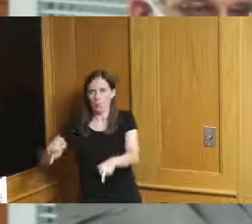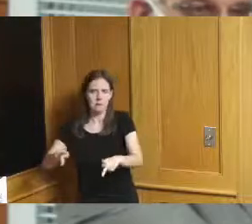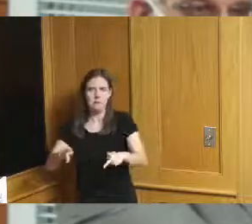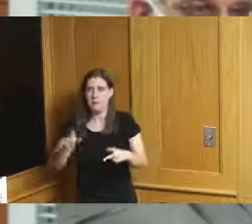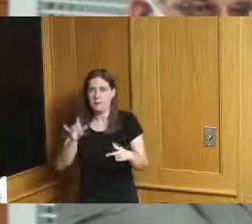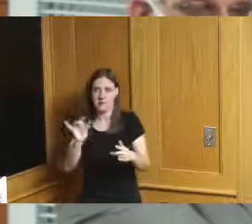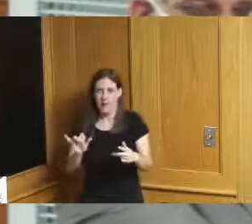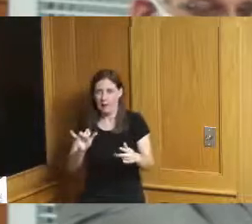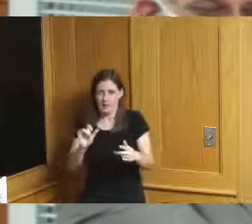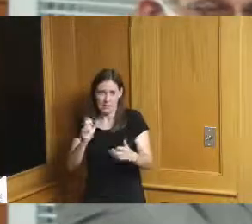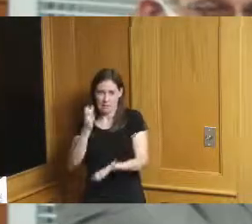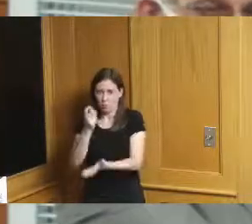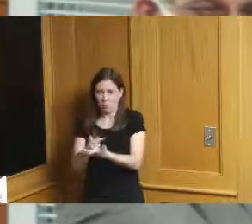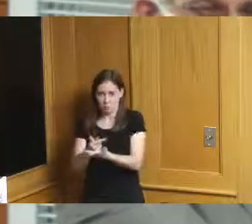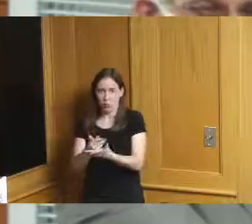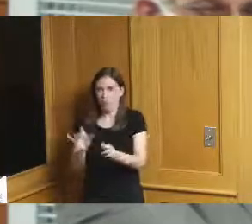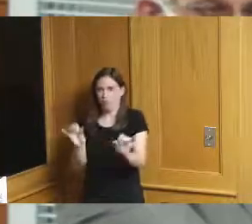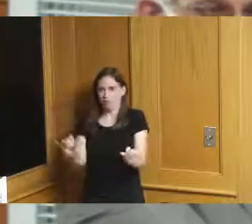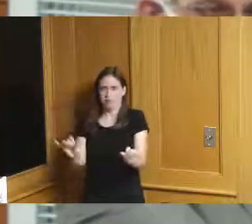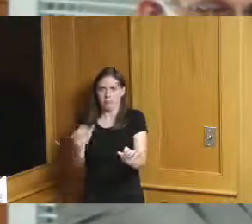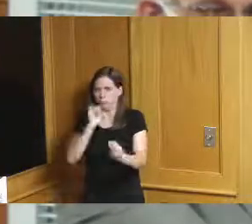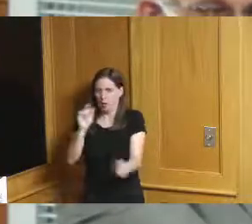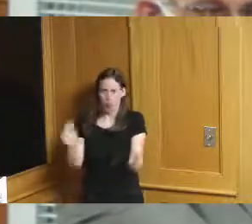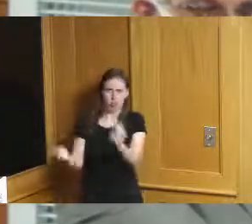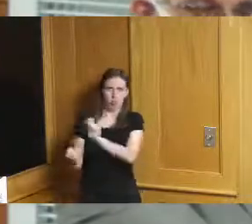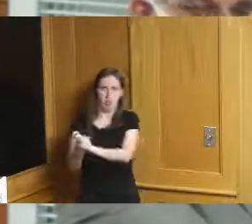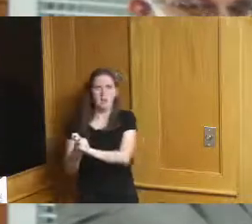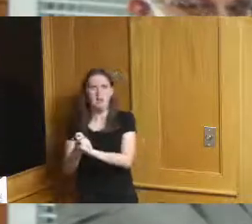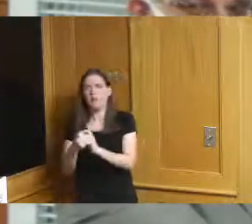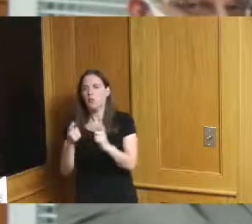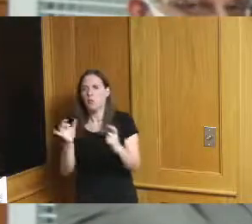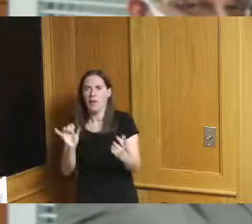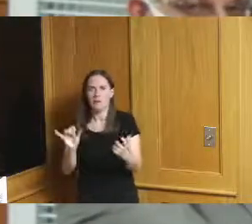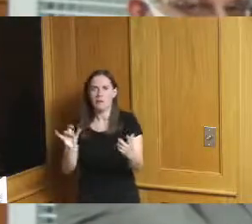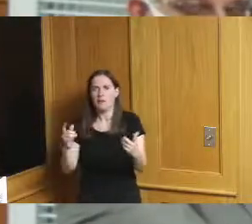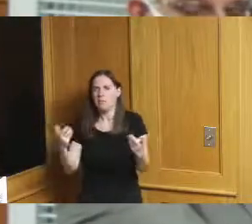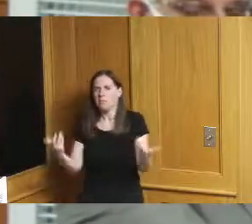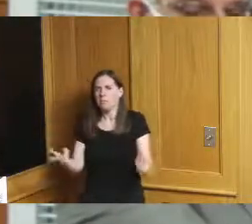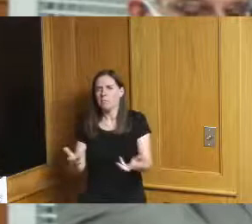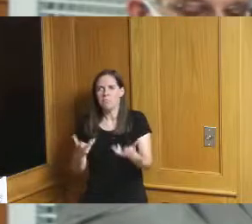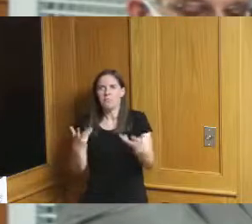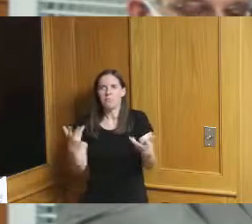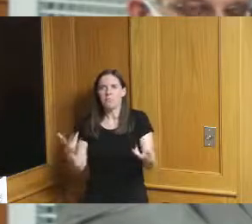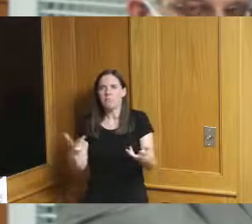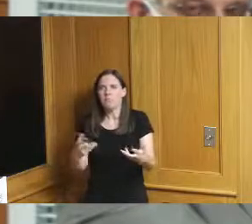it's someone asking to do let's say building a deck at the back of the home right they had to